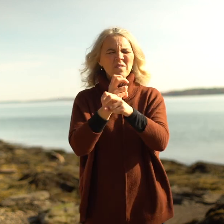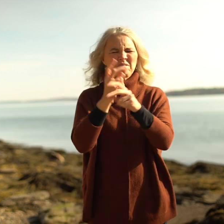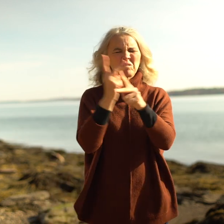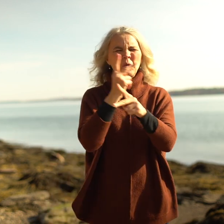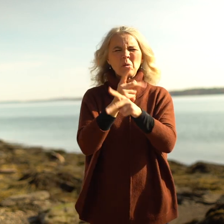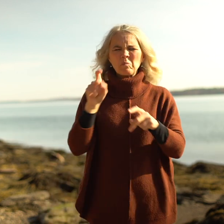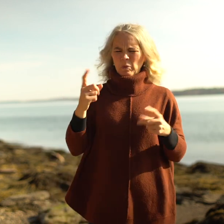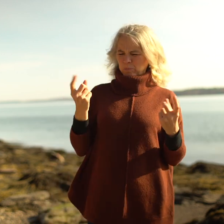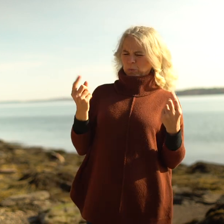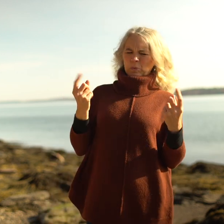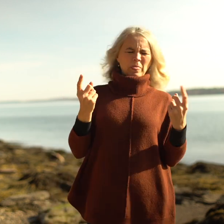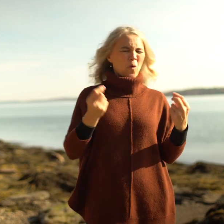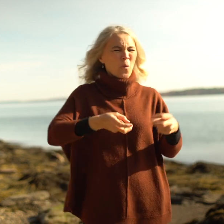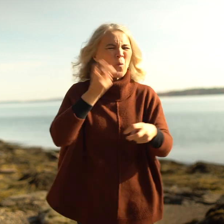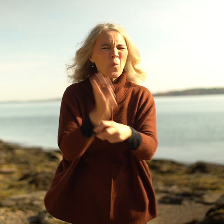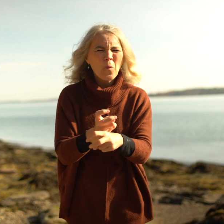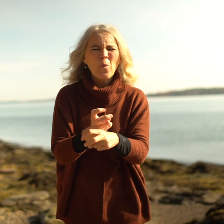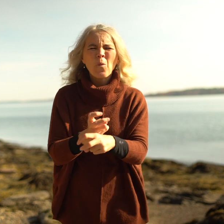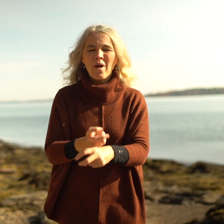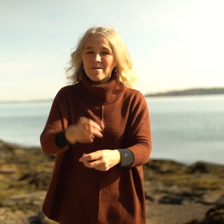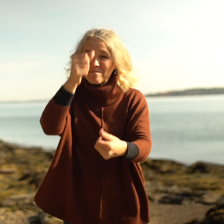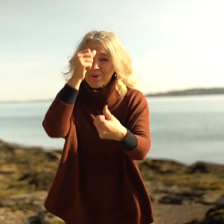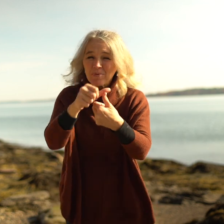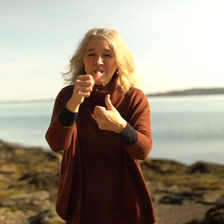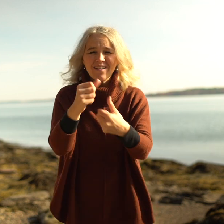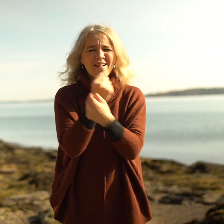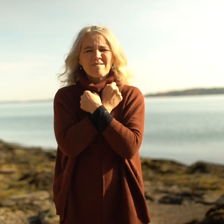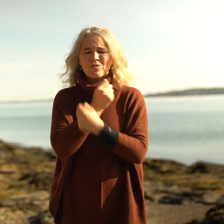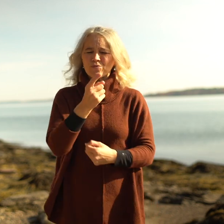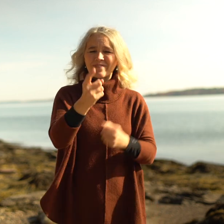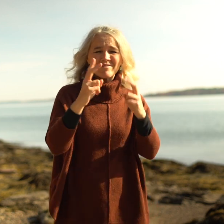It’s hard to tell what we’re supposed to do